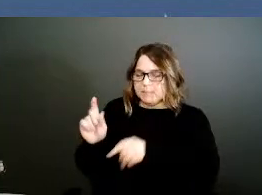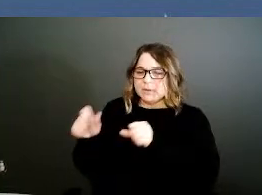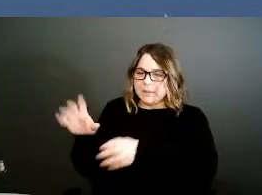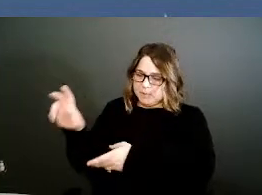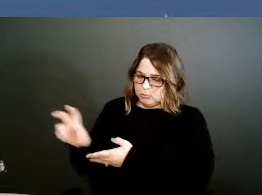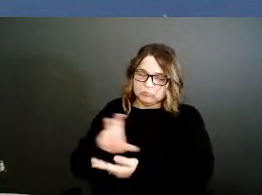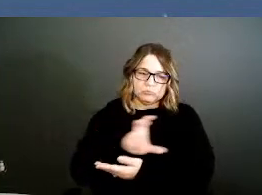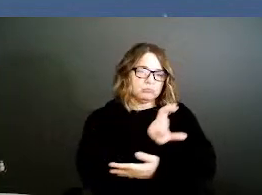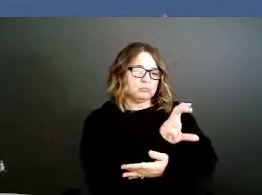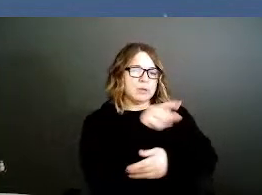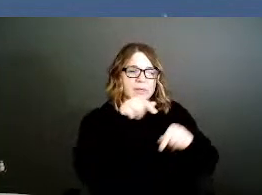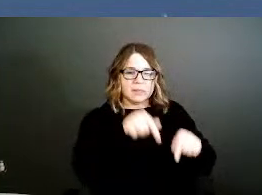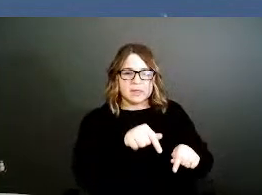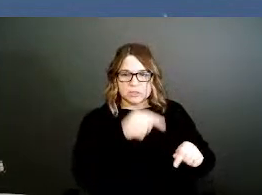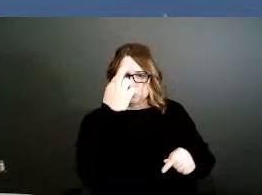FOR THAT DEPARTMENT.